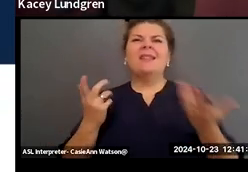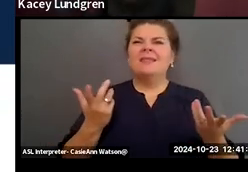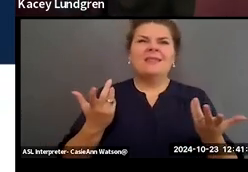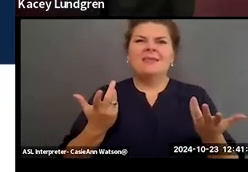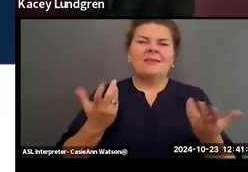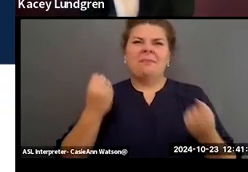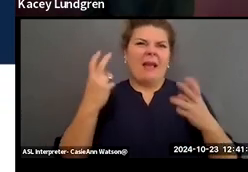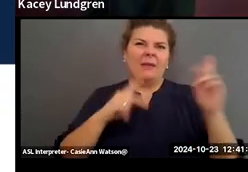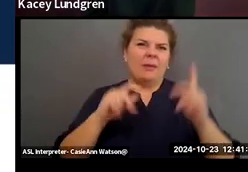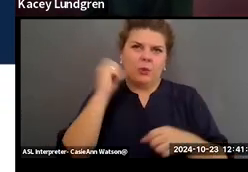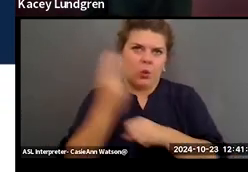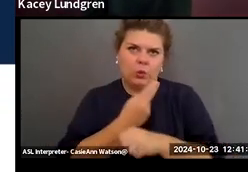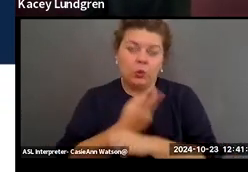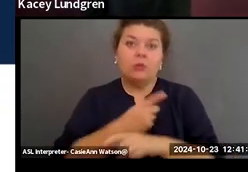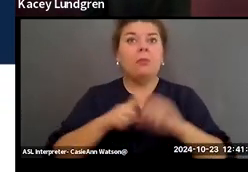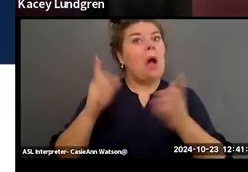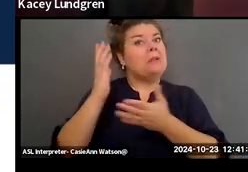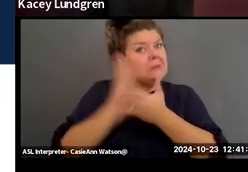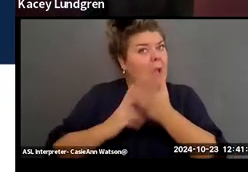but there are still some academic circles that use it.